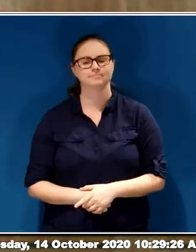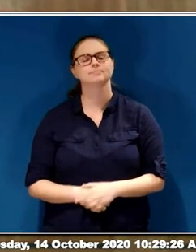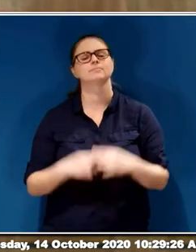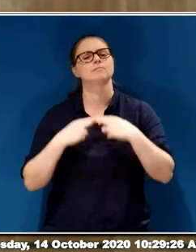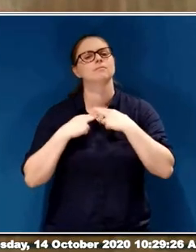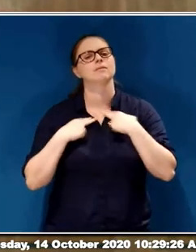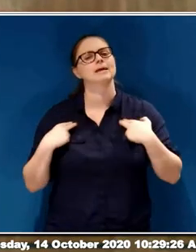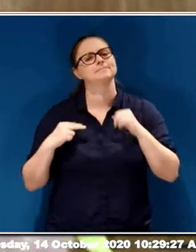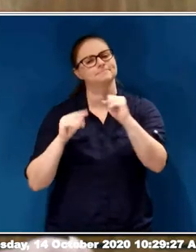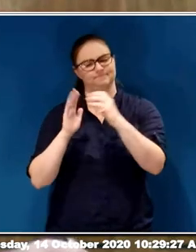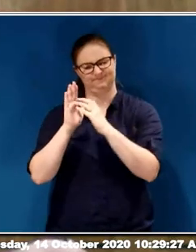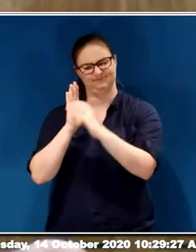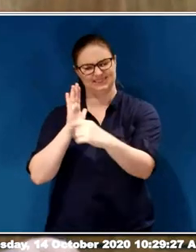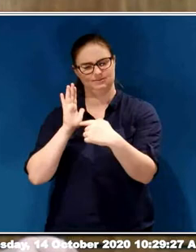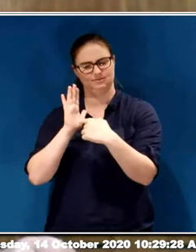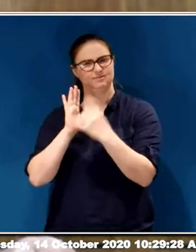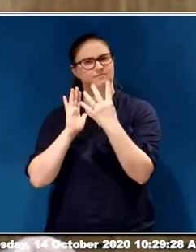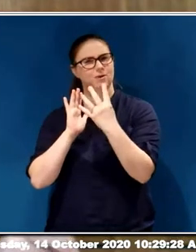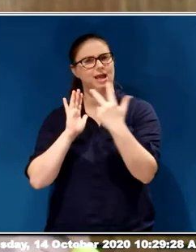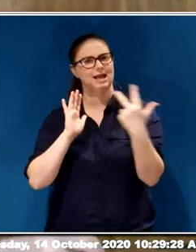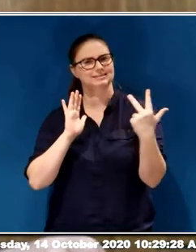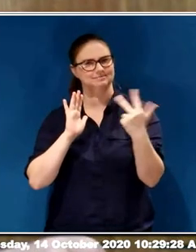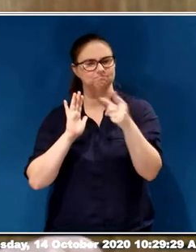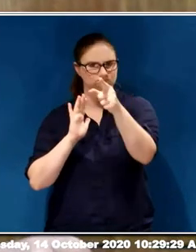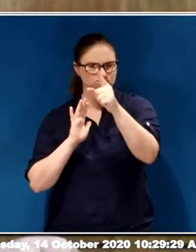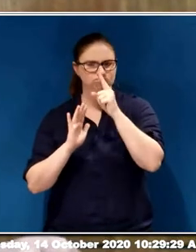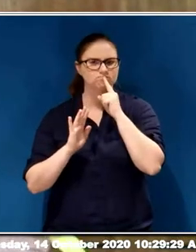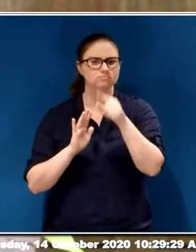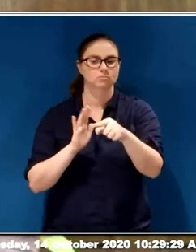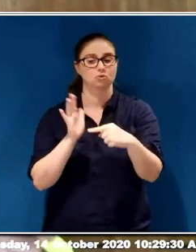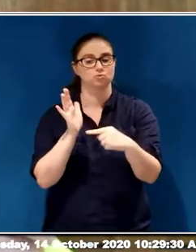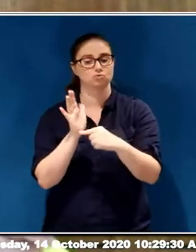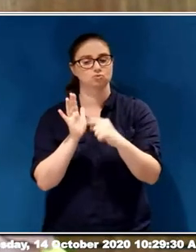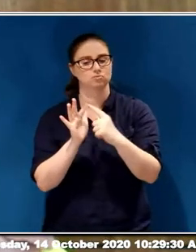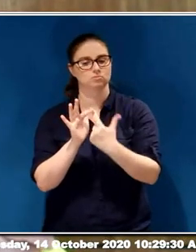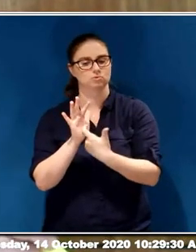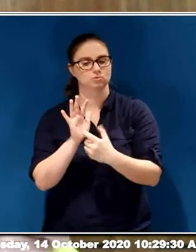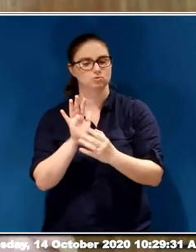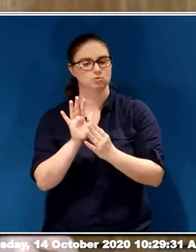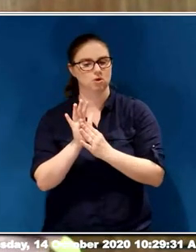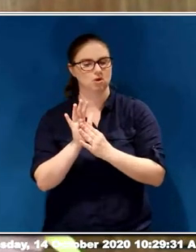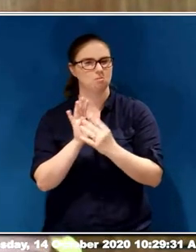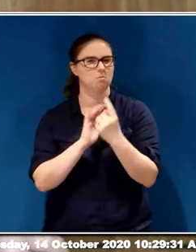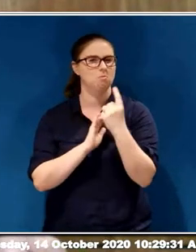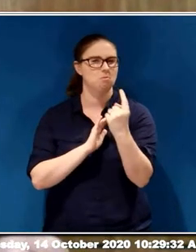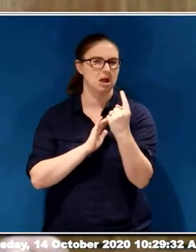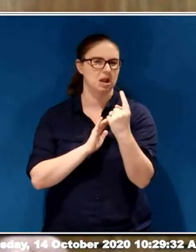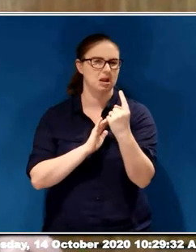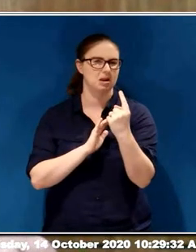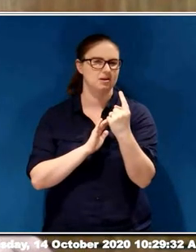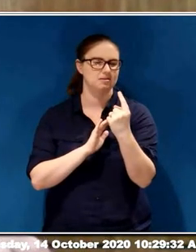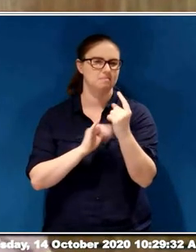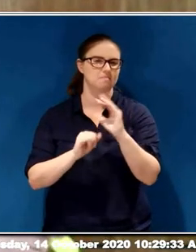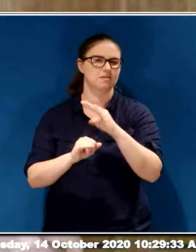of the second week of Term 1, he was finishing school at lunchtime. What do you mean by that?